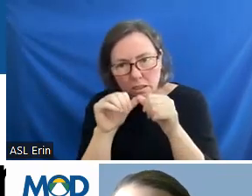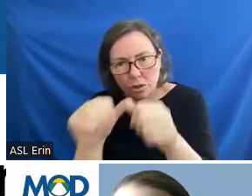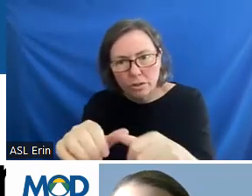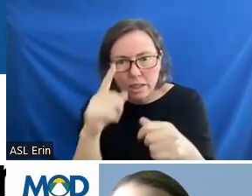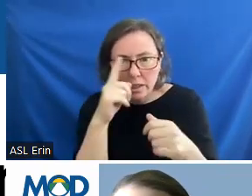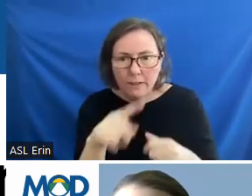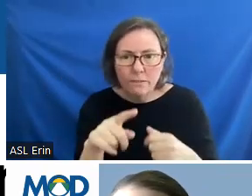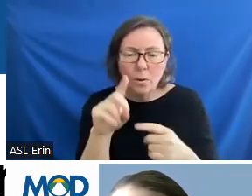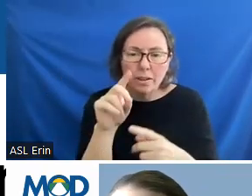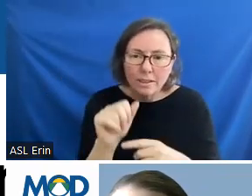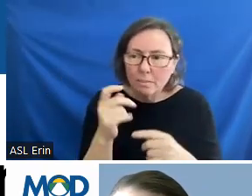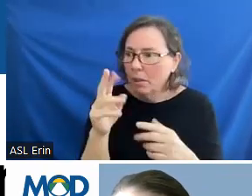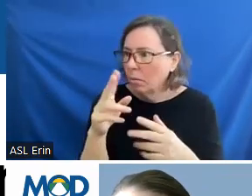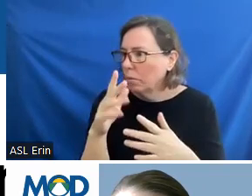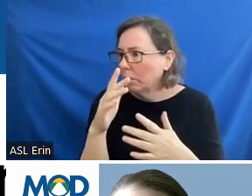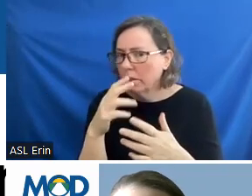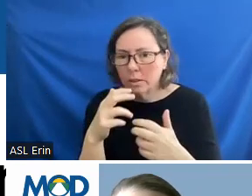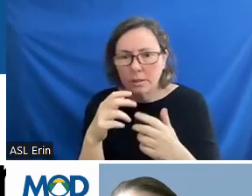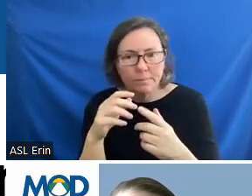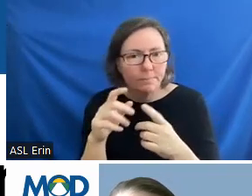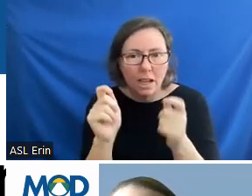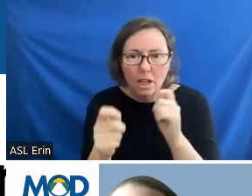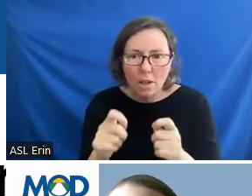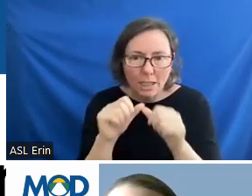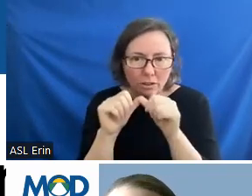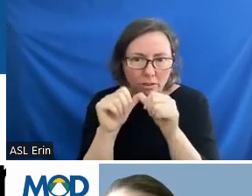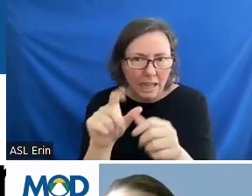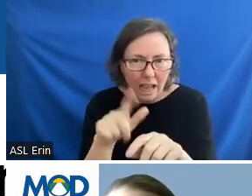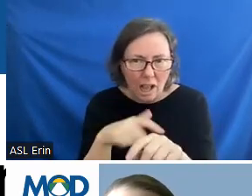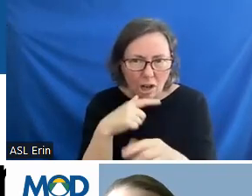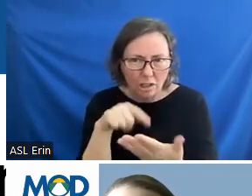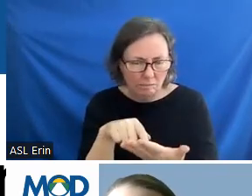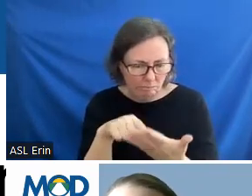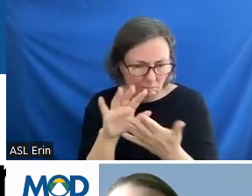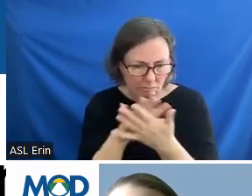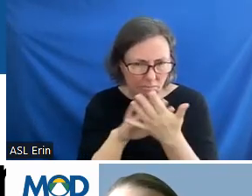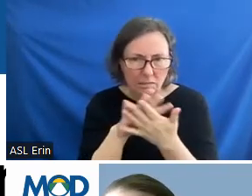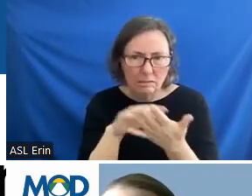the need for this particular accommodation and that can be really frustrating for you